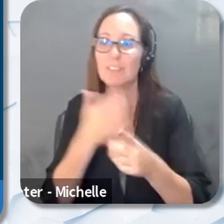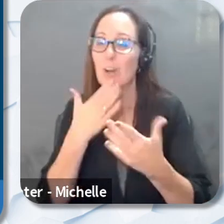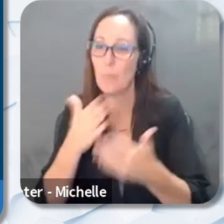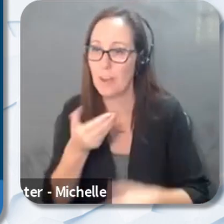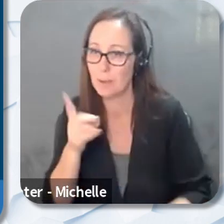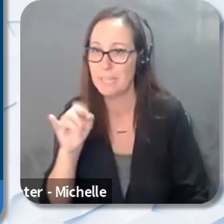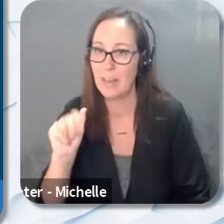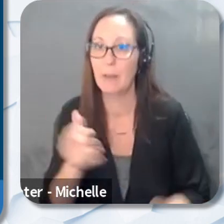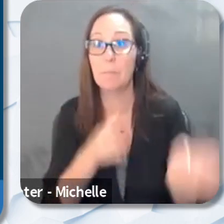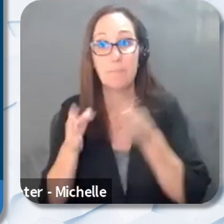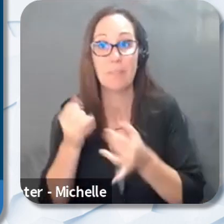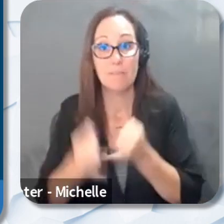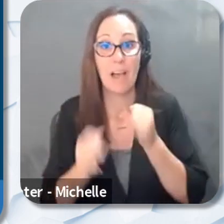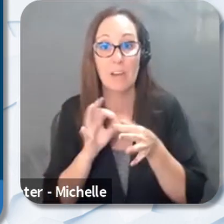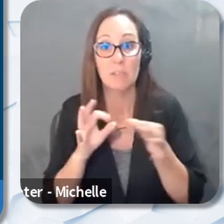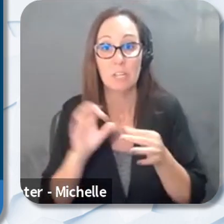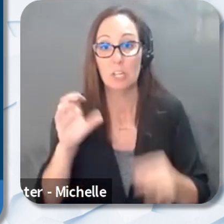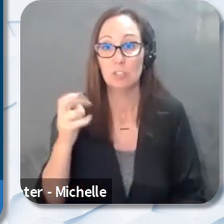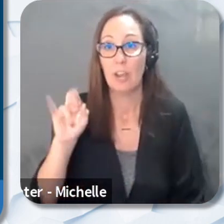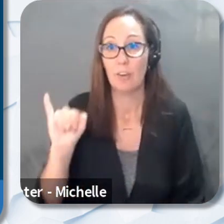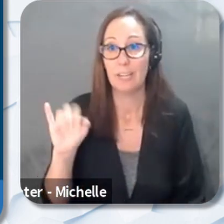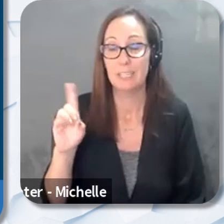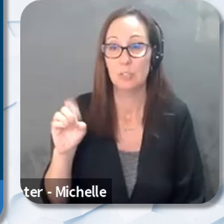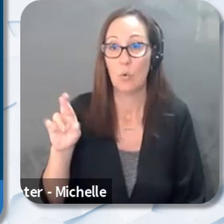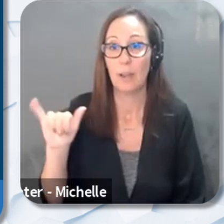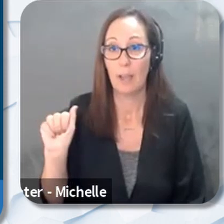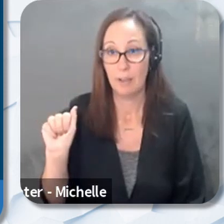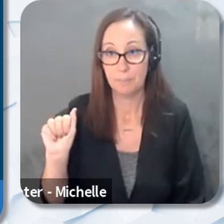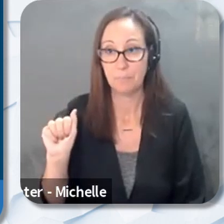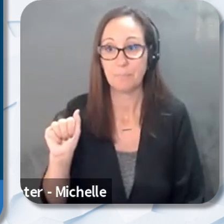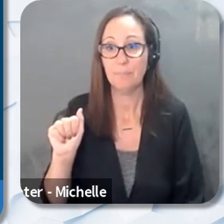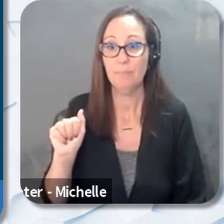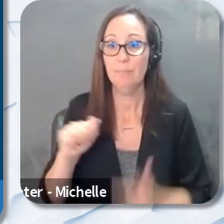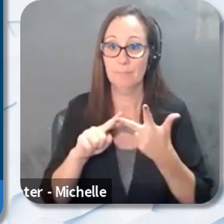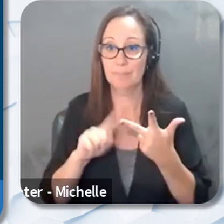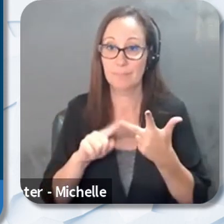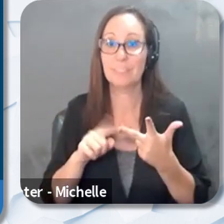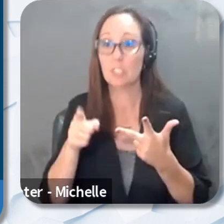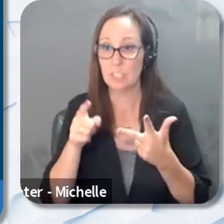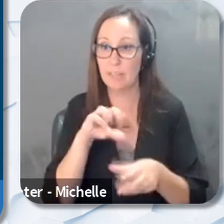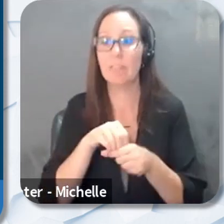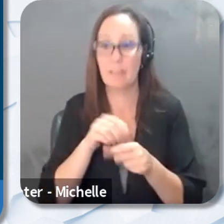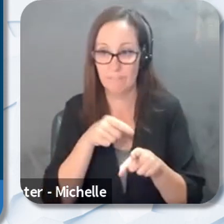And finally cheery Doria. has been in the field of education for over